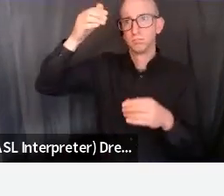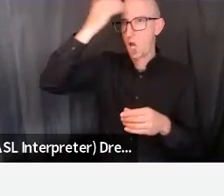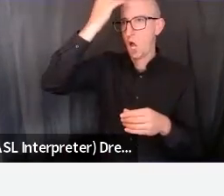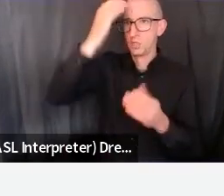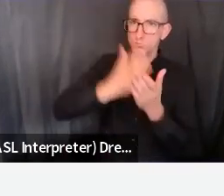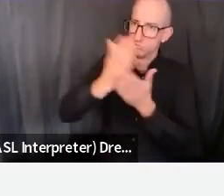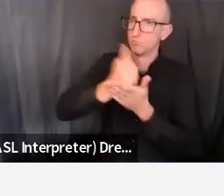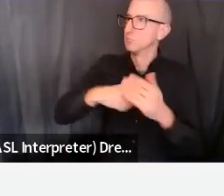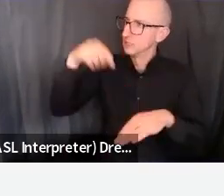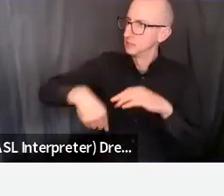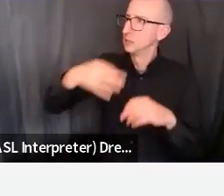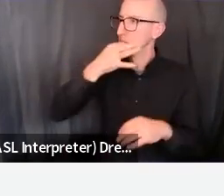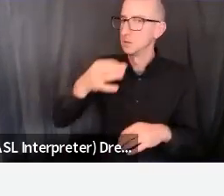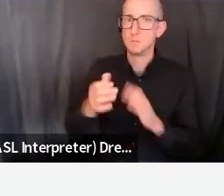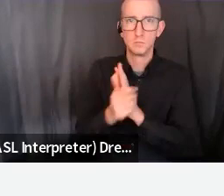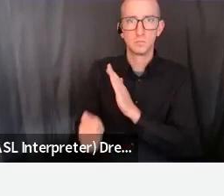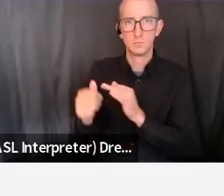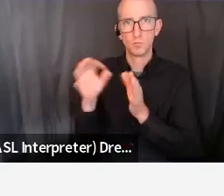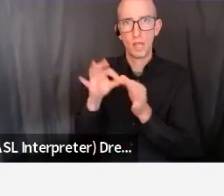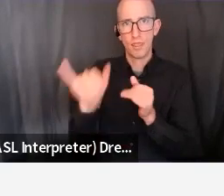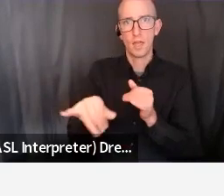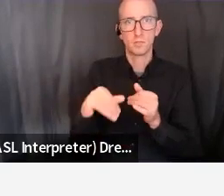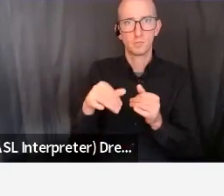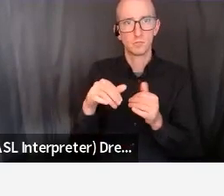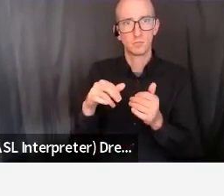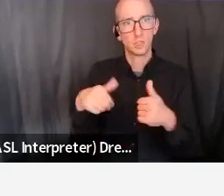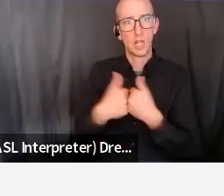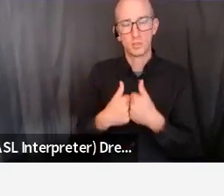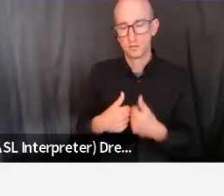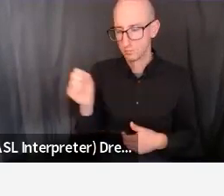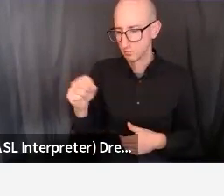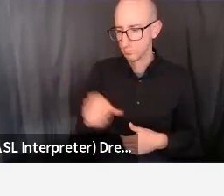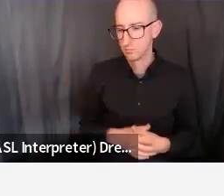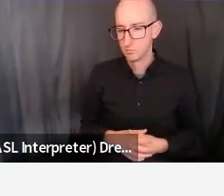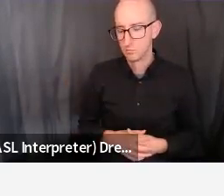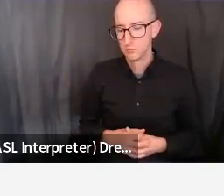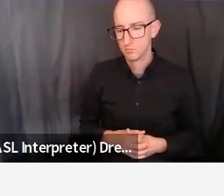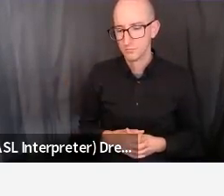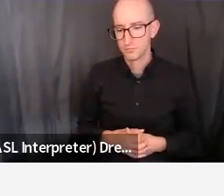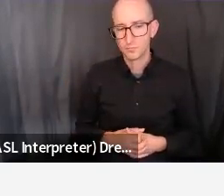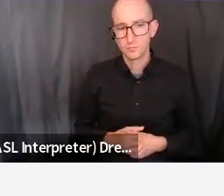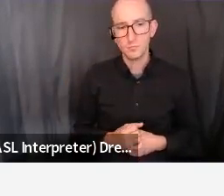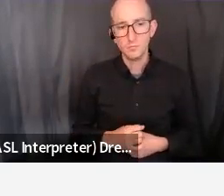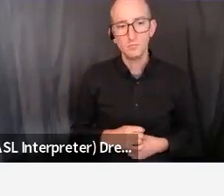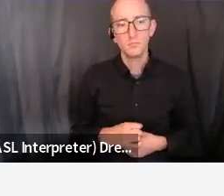Second, the BIL created a new funding program, the reduction in truck emissions at port facilities, which can fund a